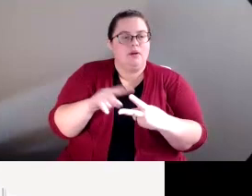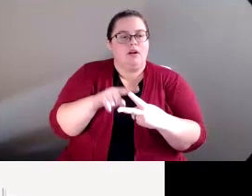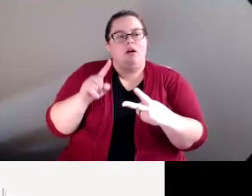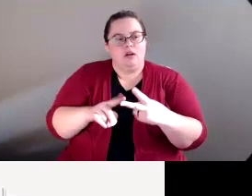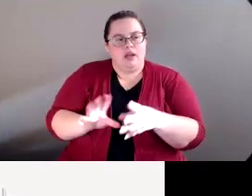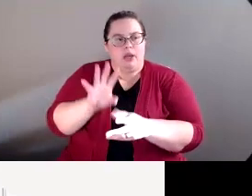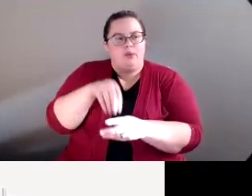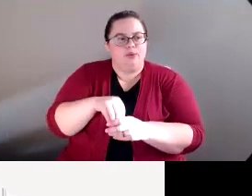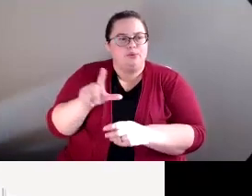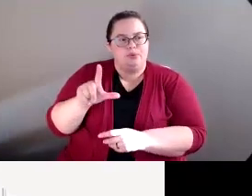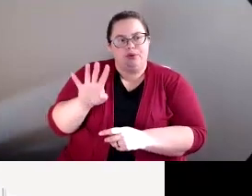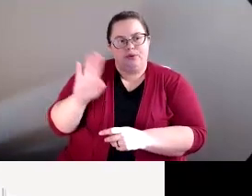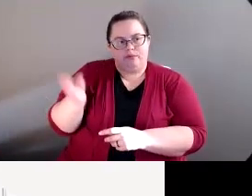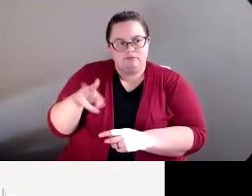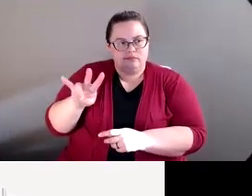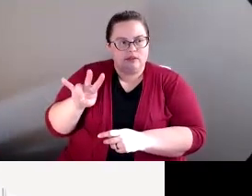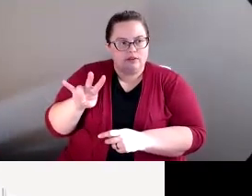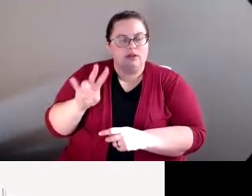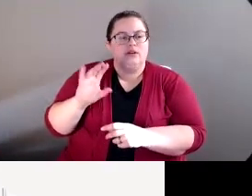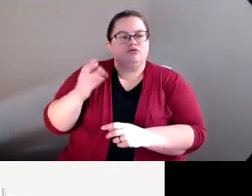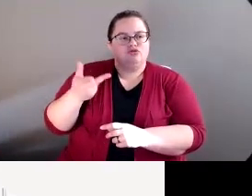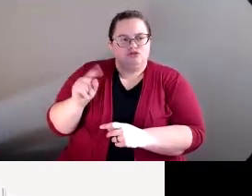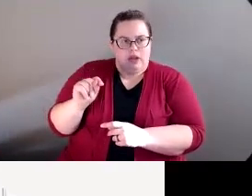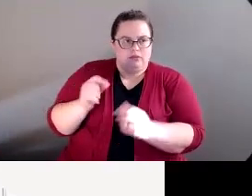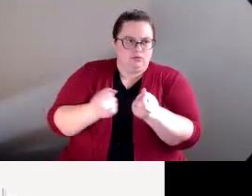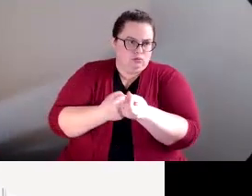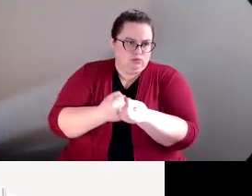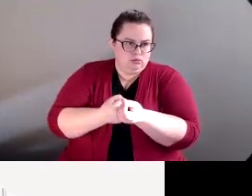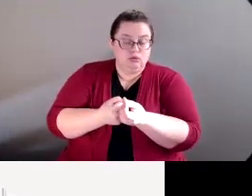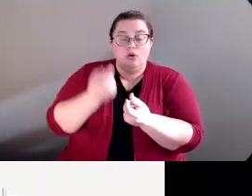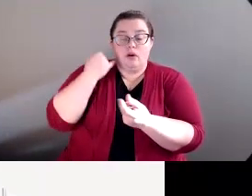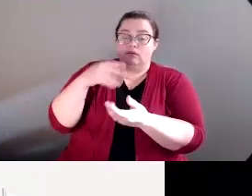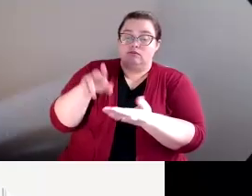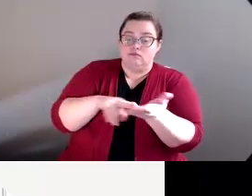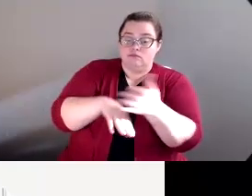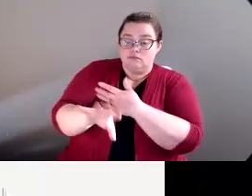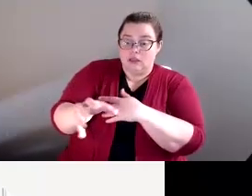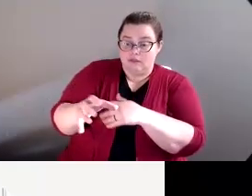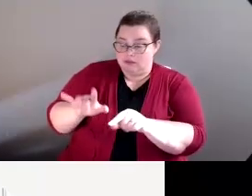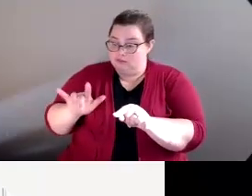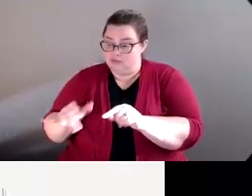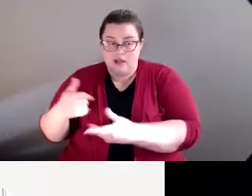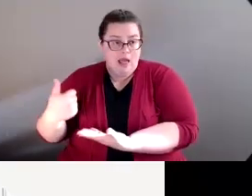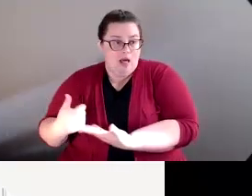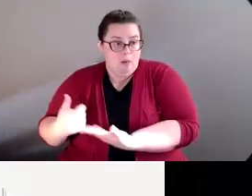So when you're logged into Canvas and you click on the chat, on the help menu, you're actually talking